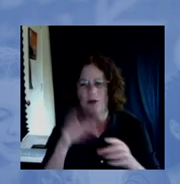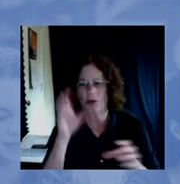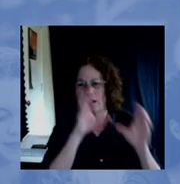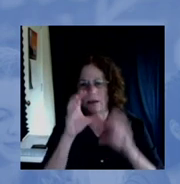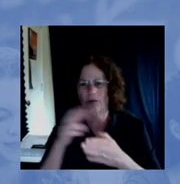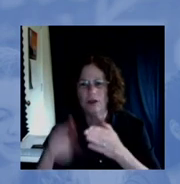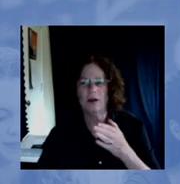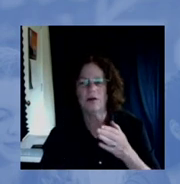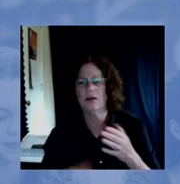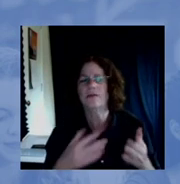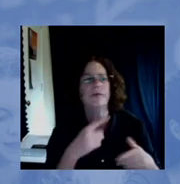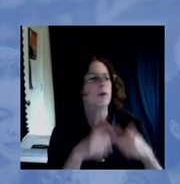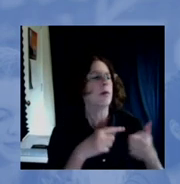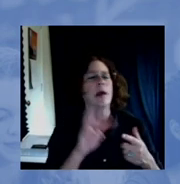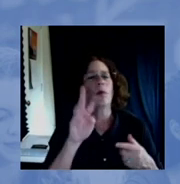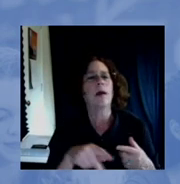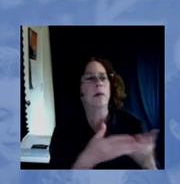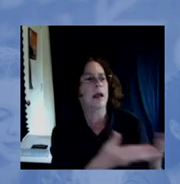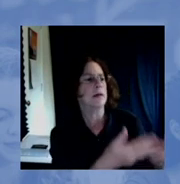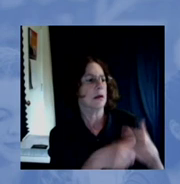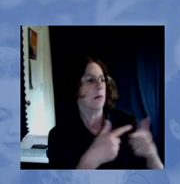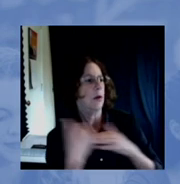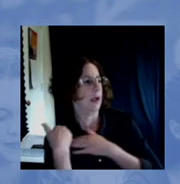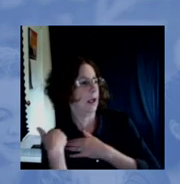ABOUT THESE ISSUES OF ACCOUNTABILITY AND STAKEHOLDER INVOLVEMENT